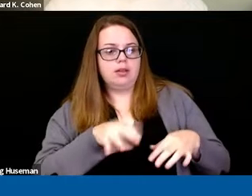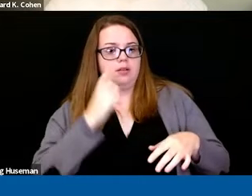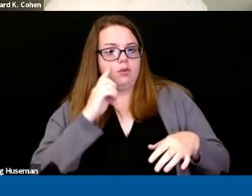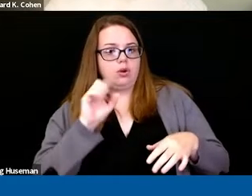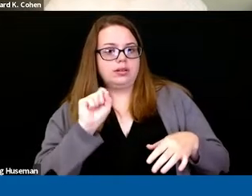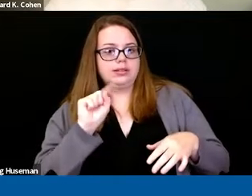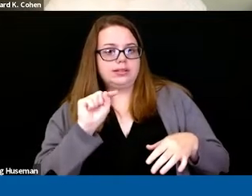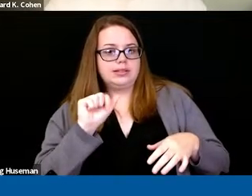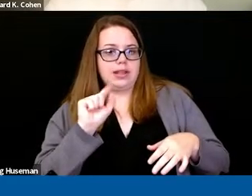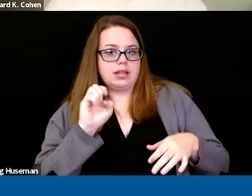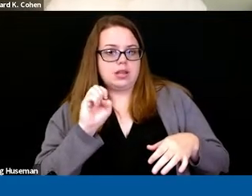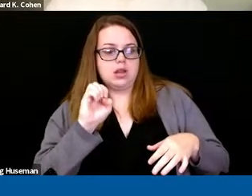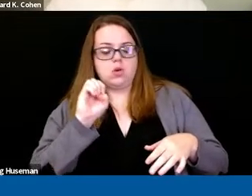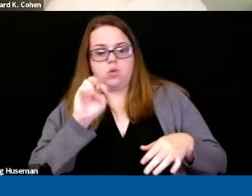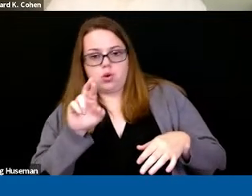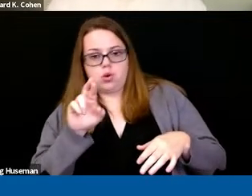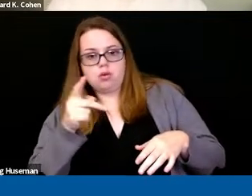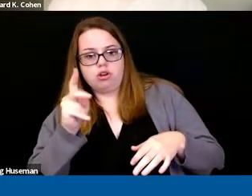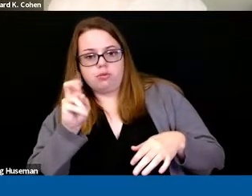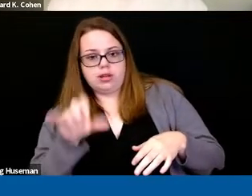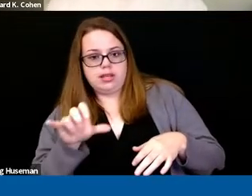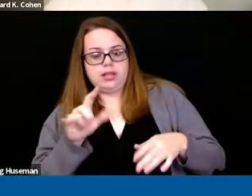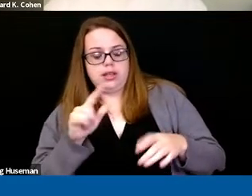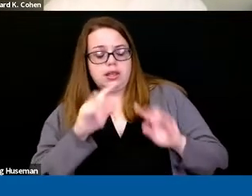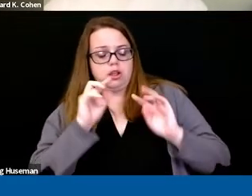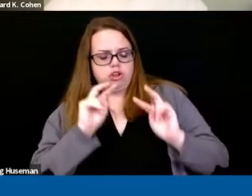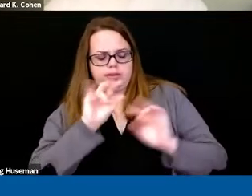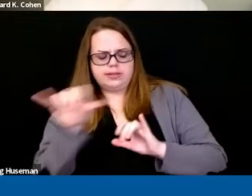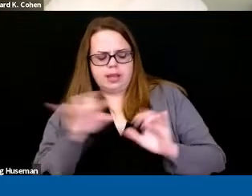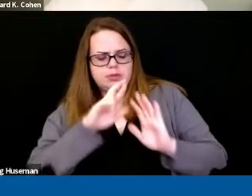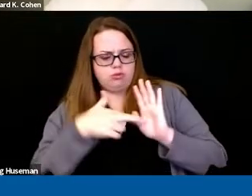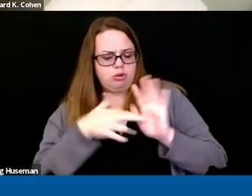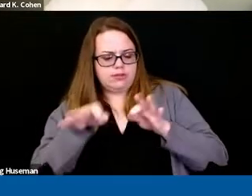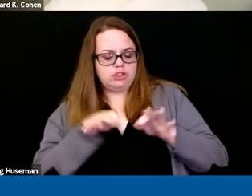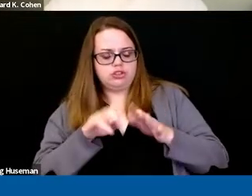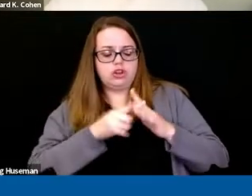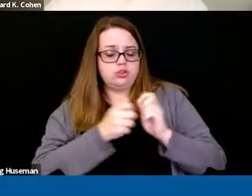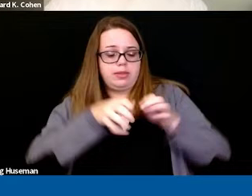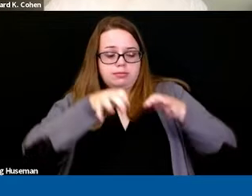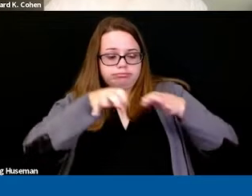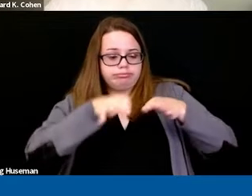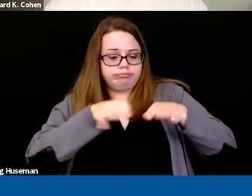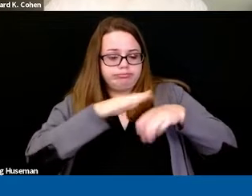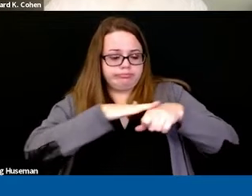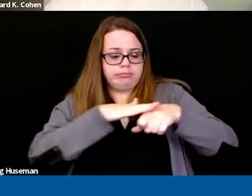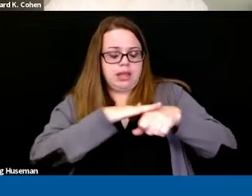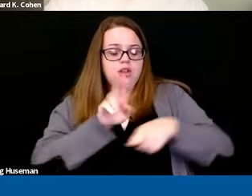you'll see that the format is the same as role definitions. It basically starts off with the description and some usage guidelines.